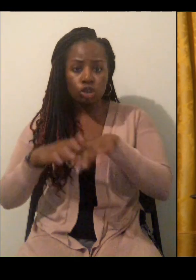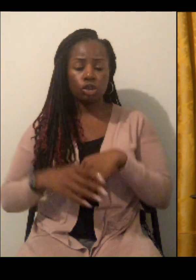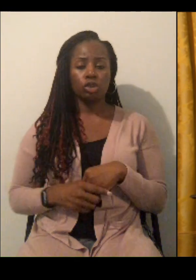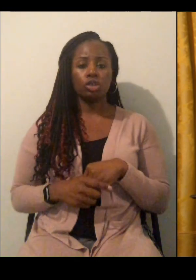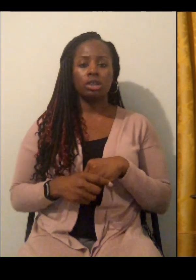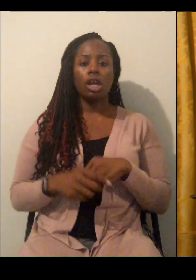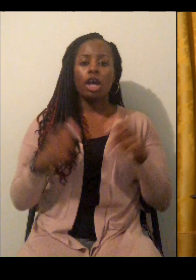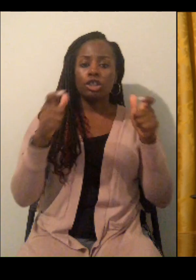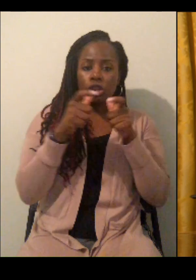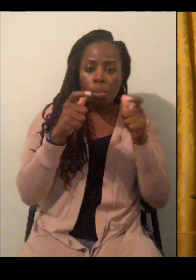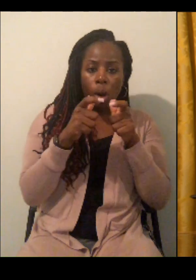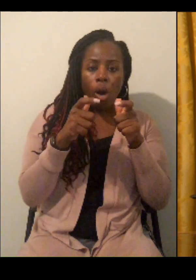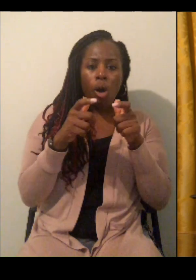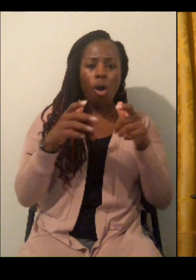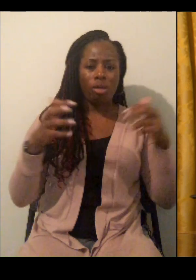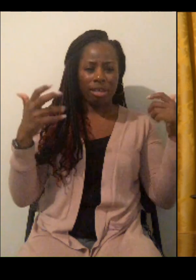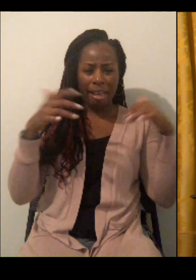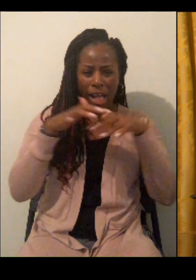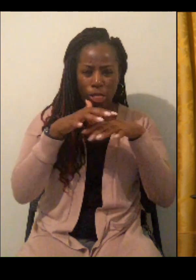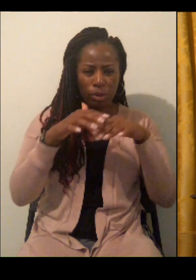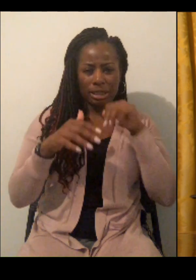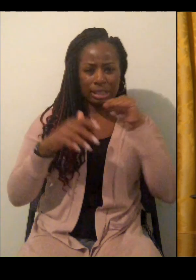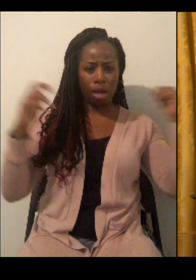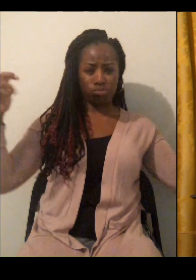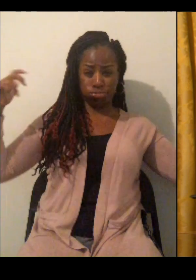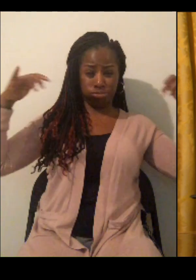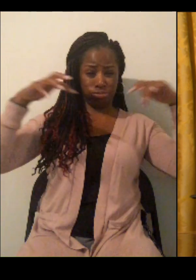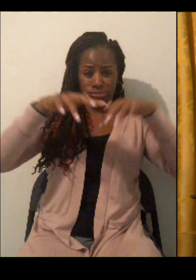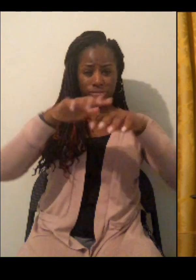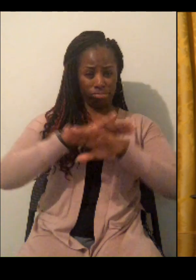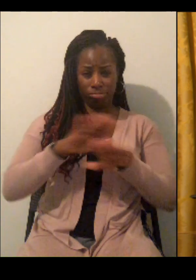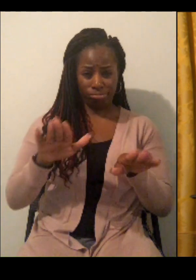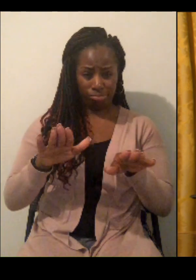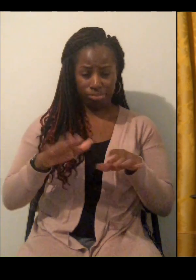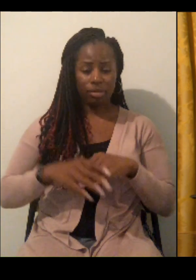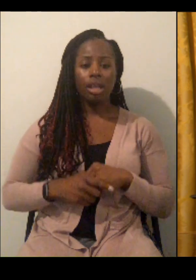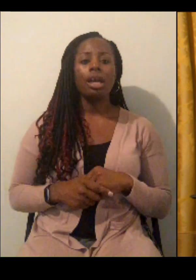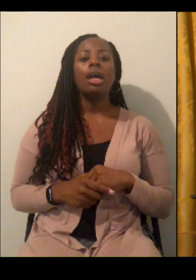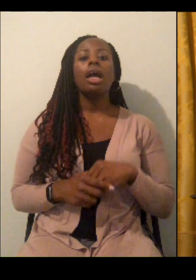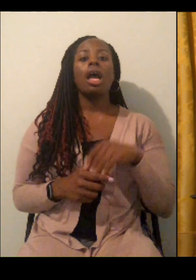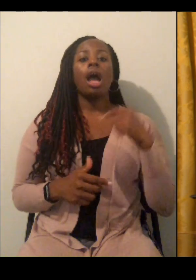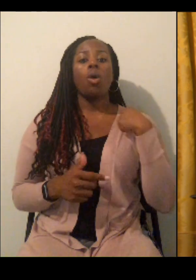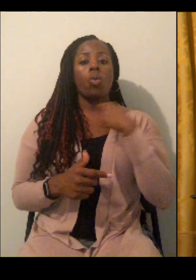prevent the spread of the virus tomorrow every community faces different risks